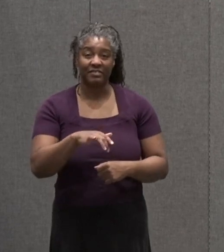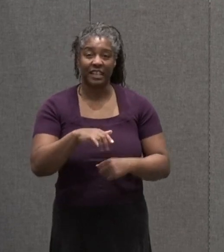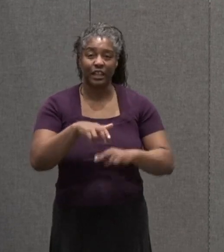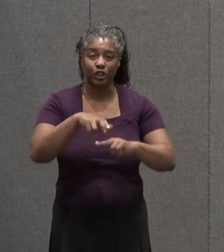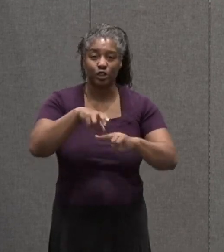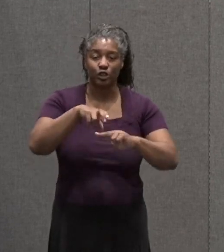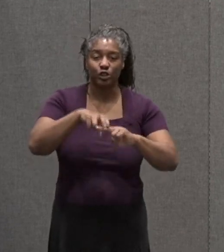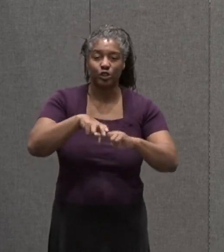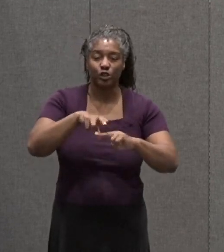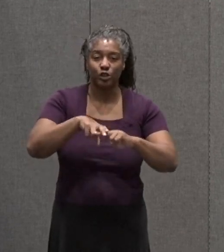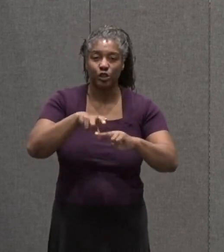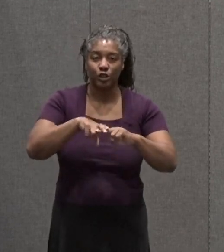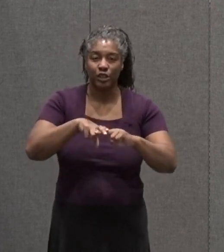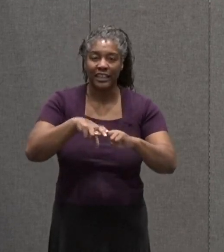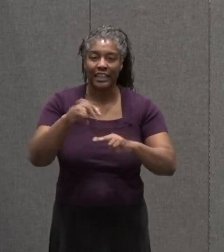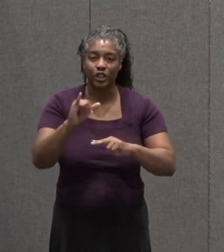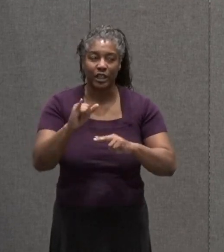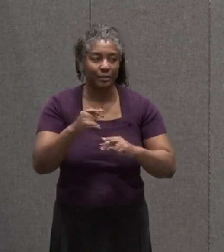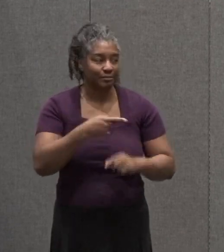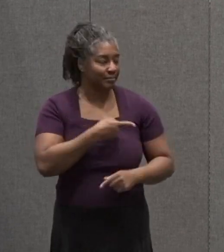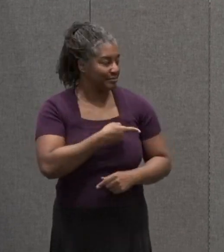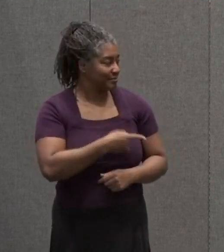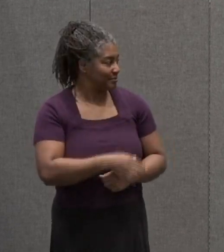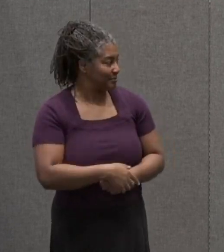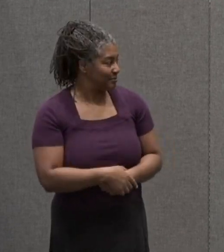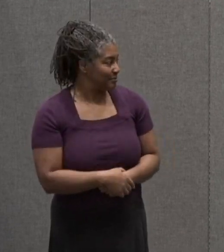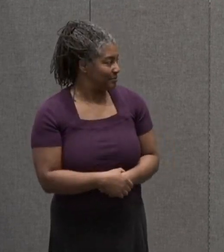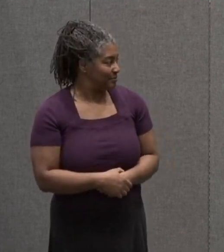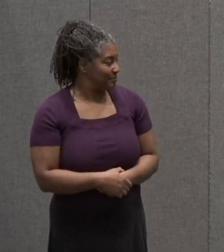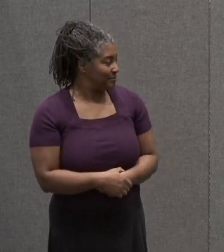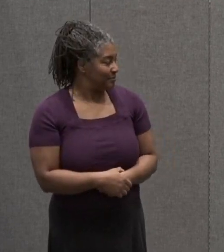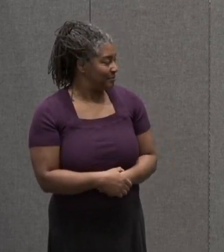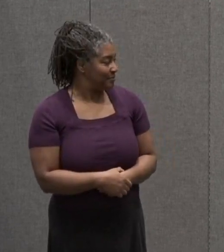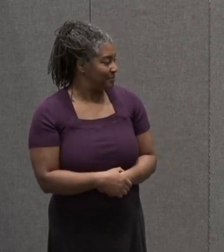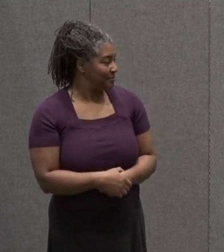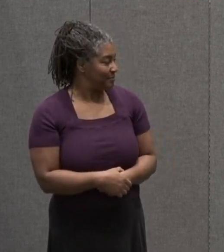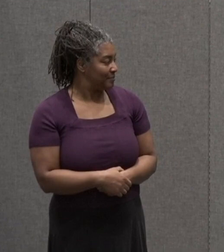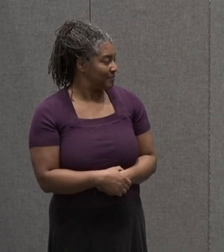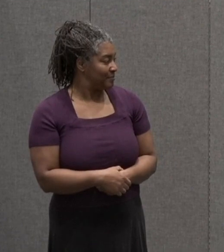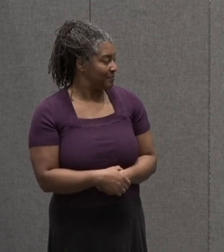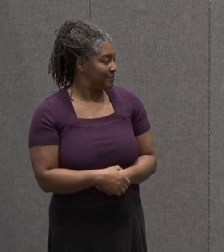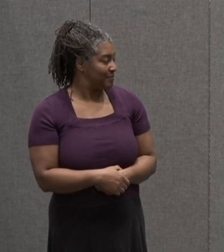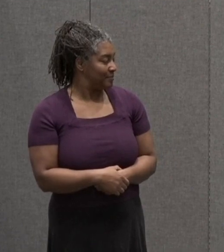Every little cell is happy and well Bend your knees and chair pose please